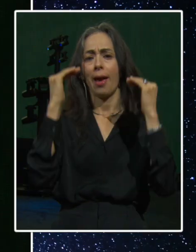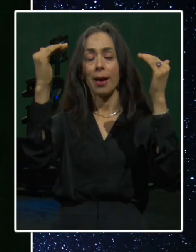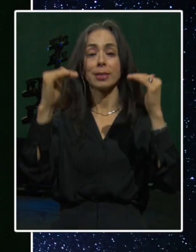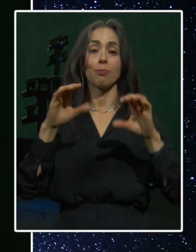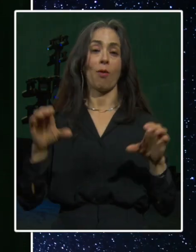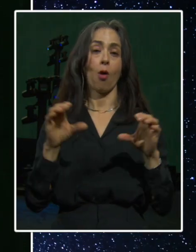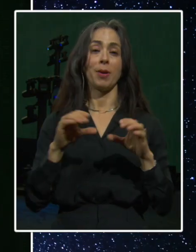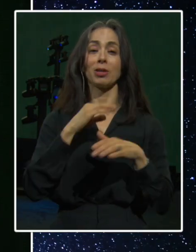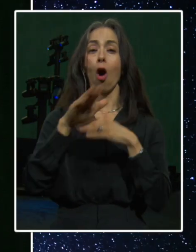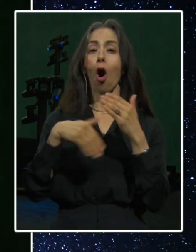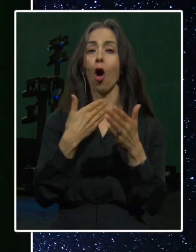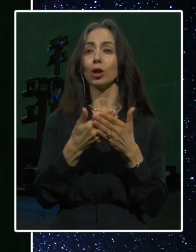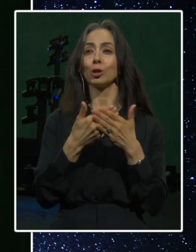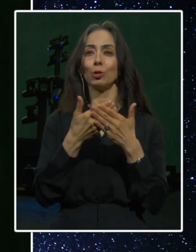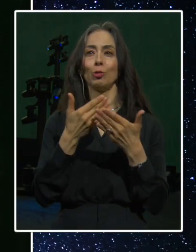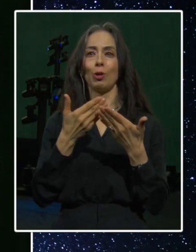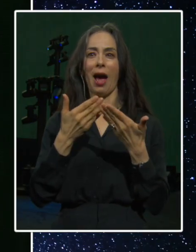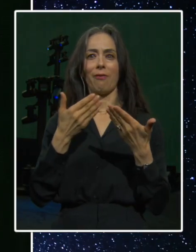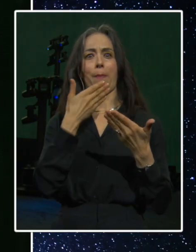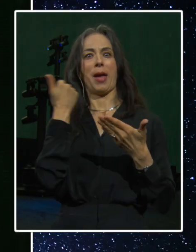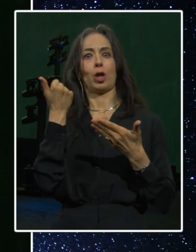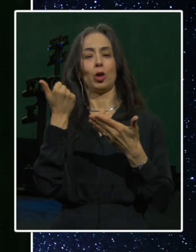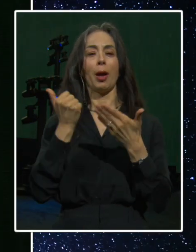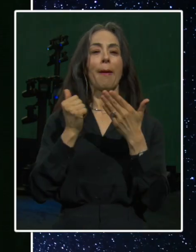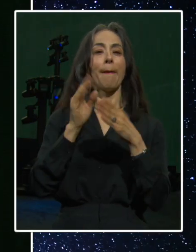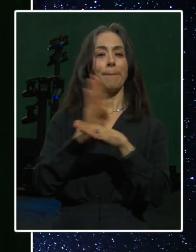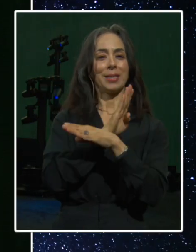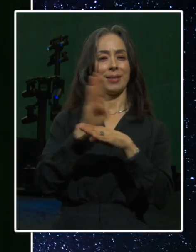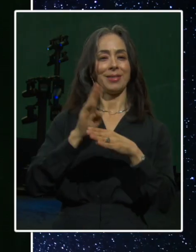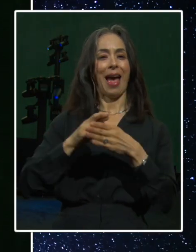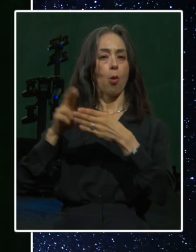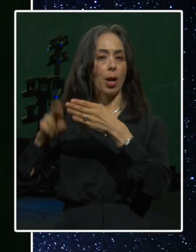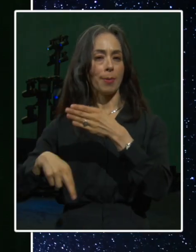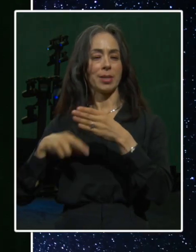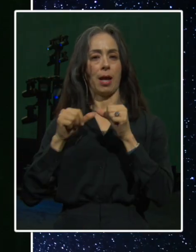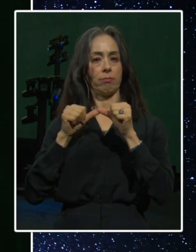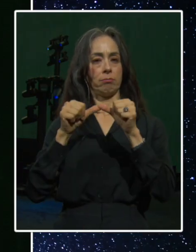All to drive better business outcomes and enable lasting societal change.